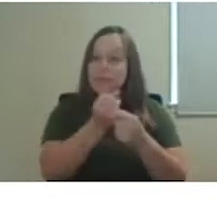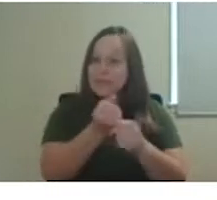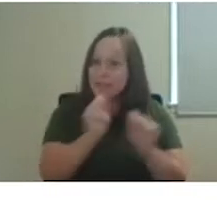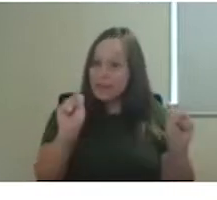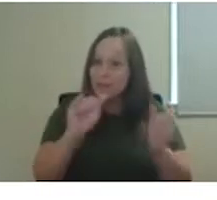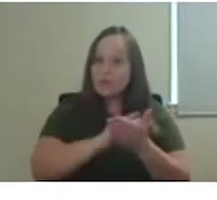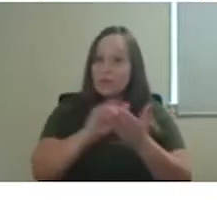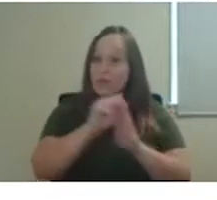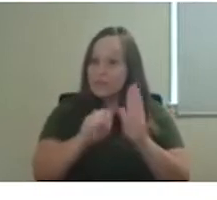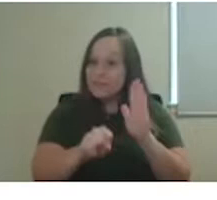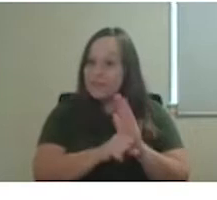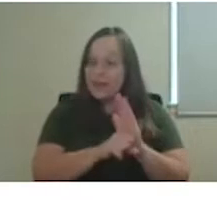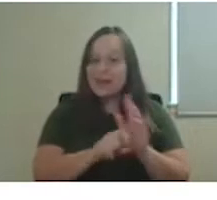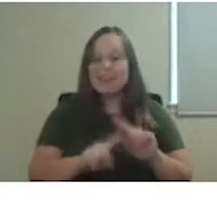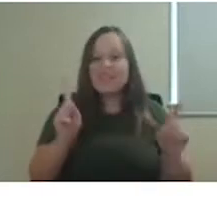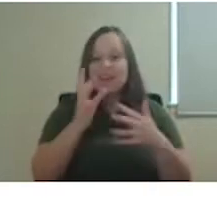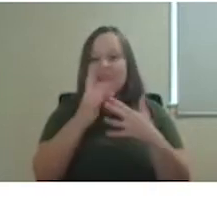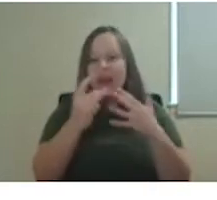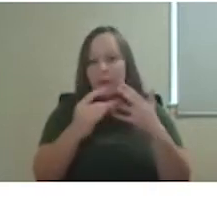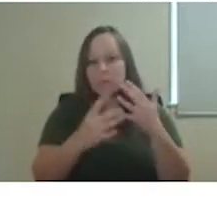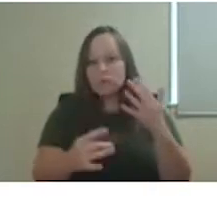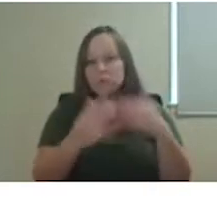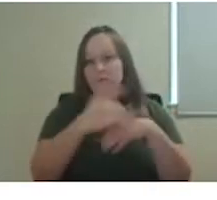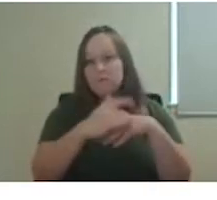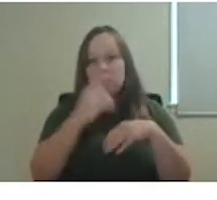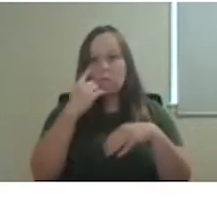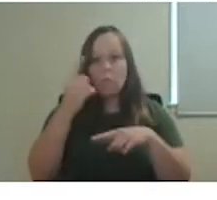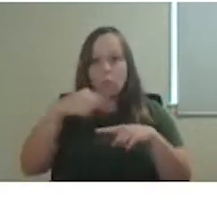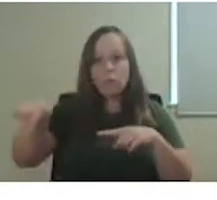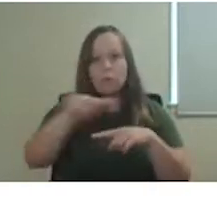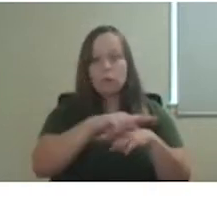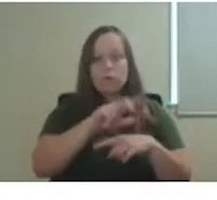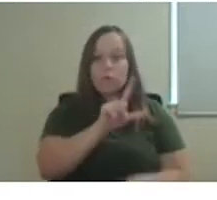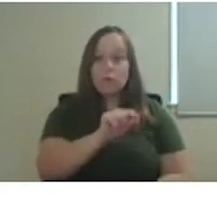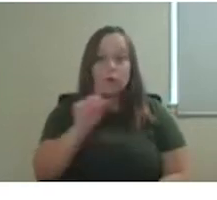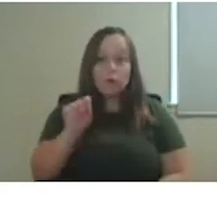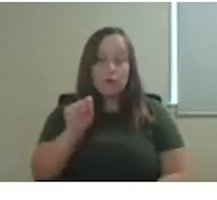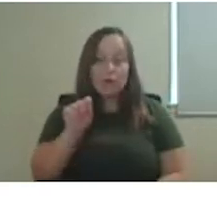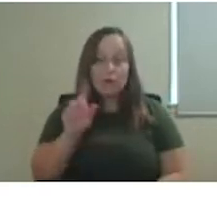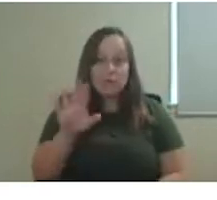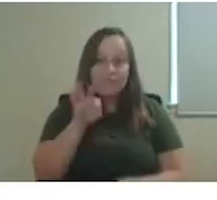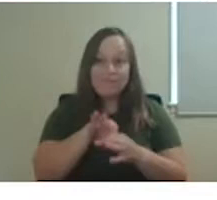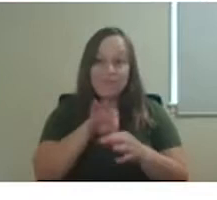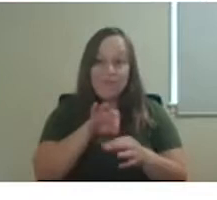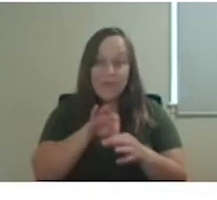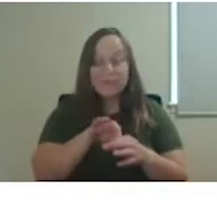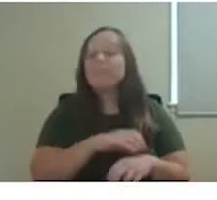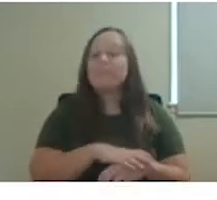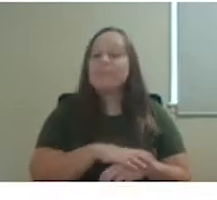State, the different options that voters have in 2020 to cast their ballot, best practices,